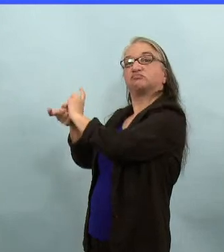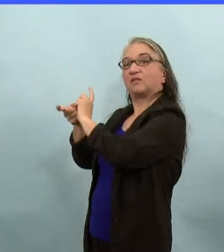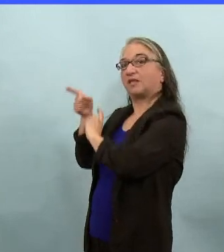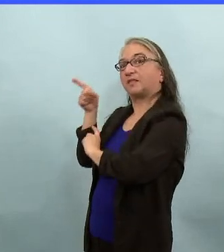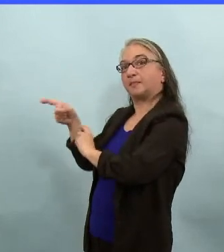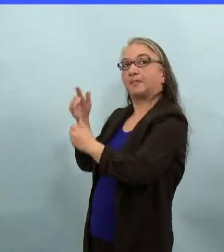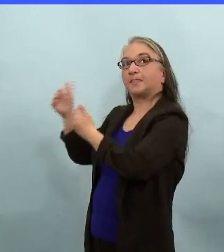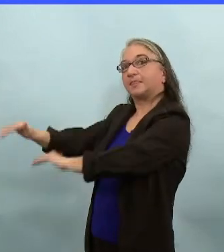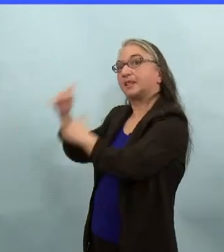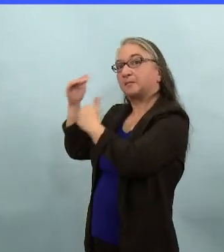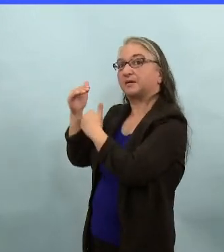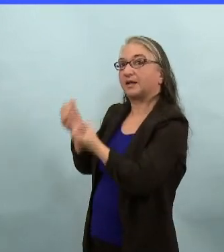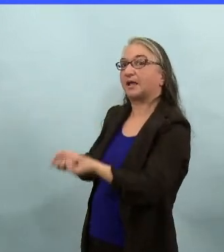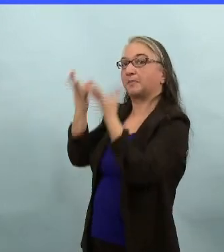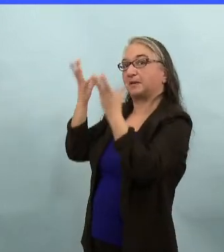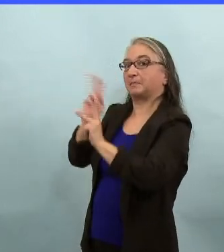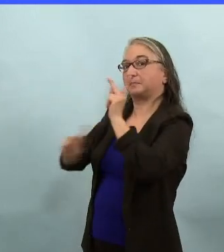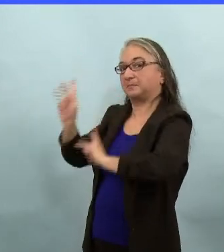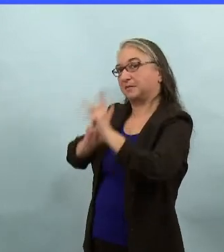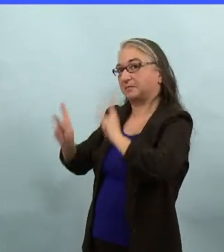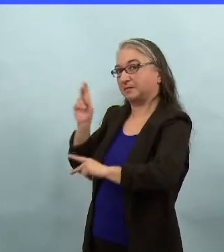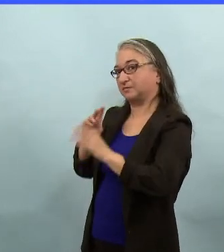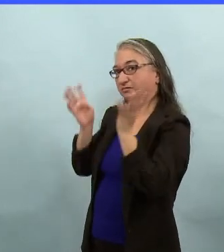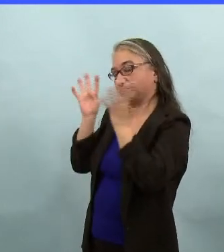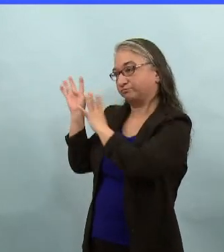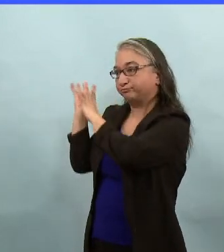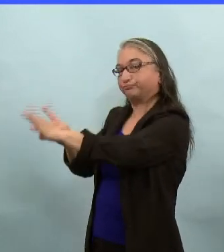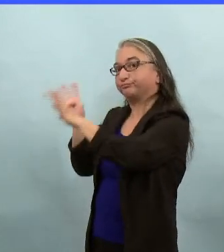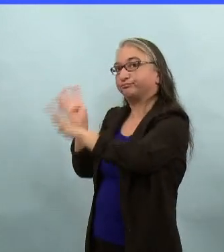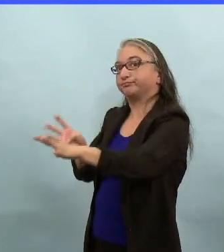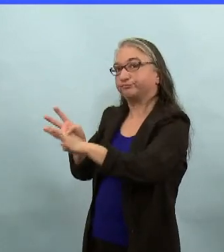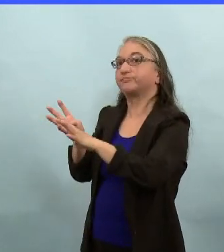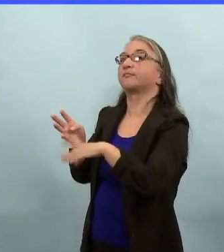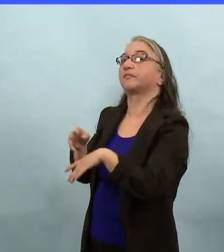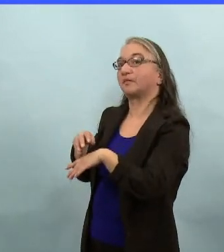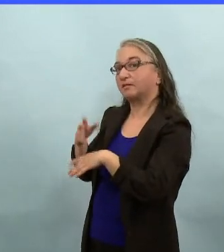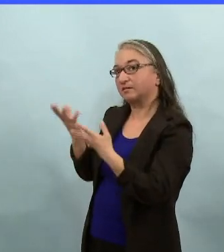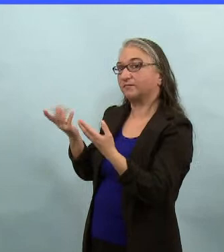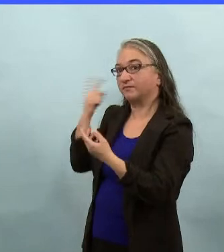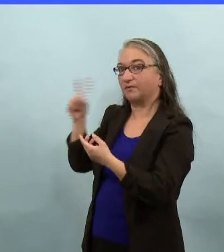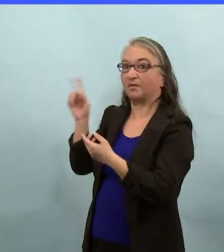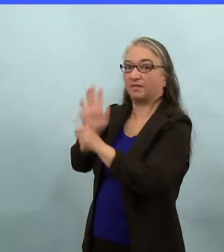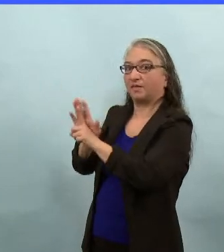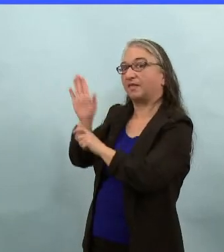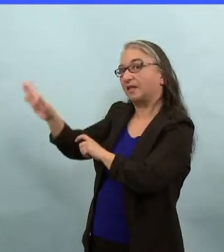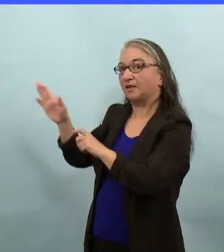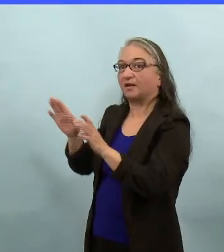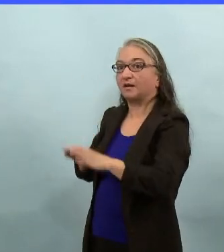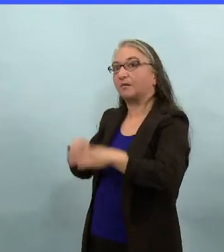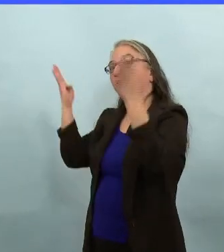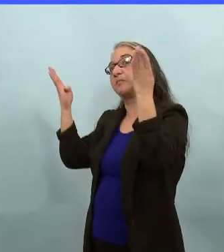establishment at any given time during their open hours there are some that have have said